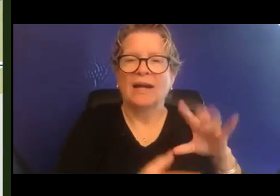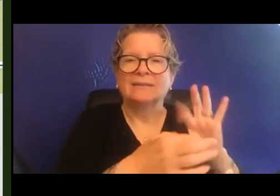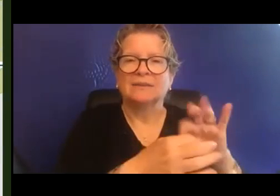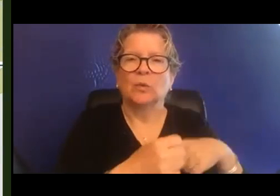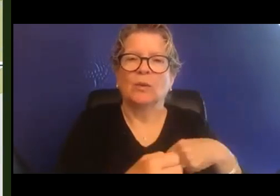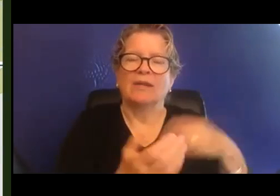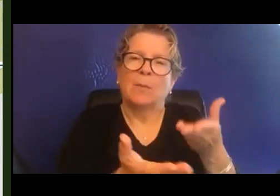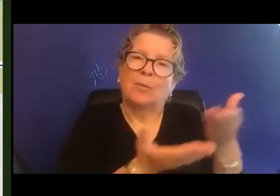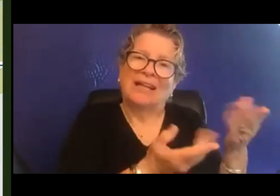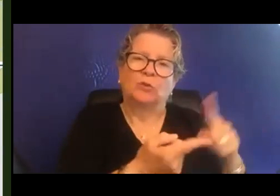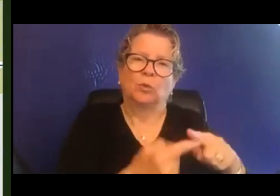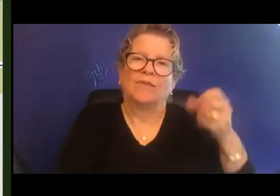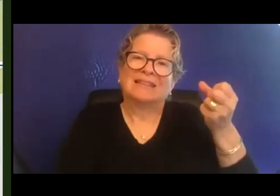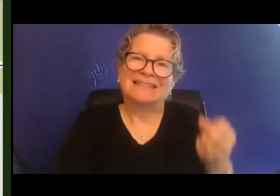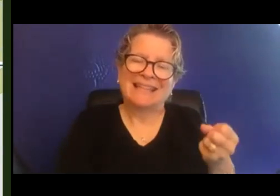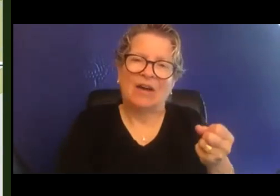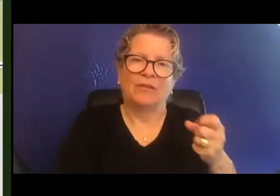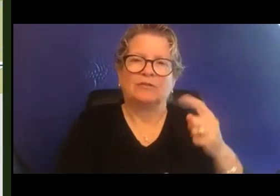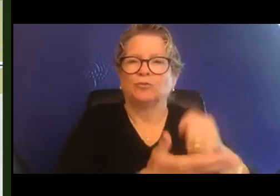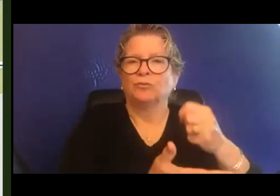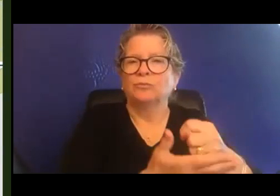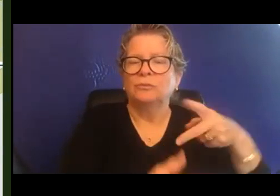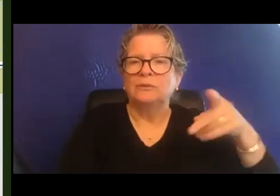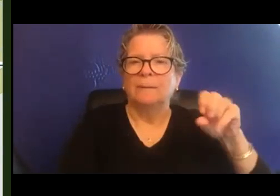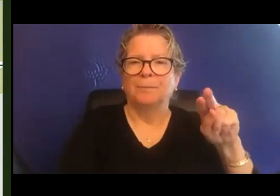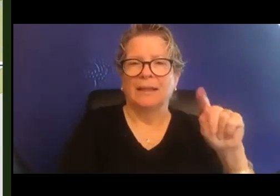south treatment plant. There are some residential pipes that